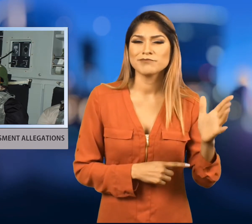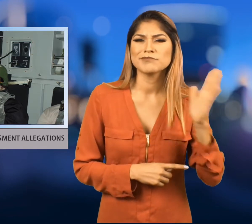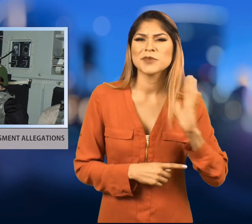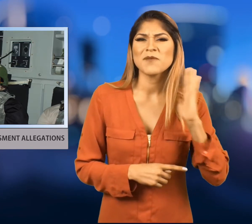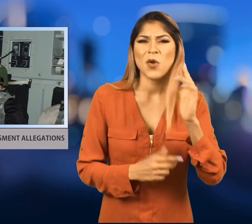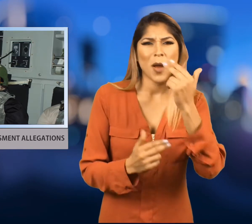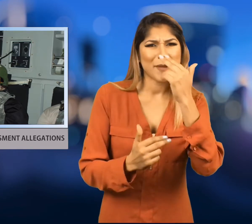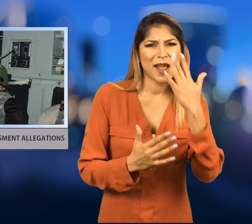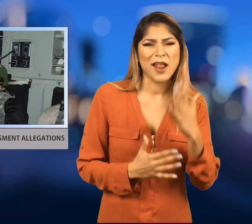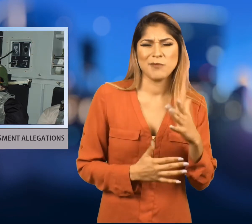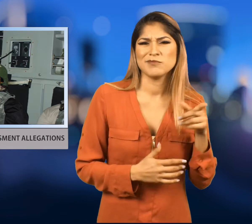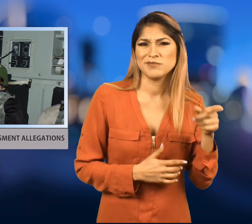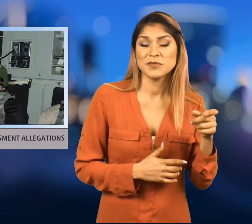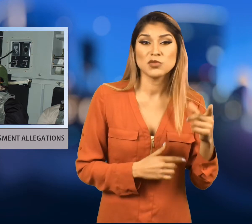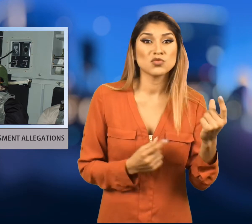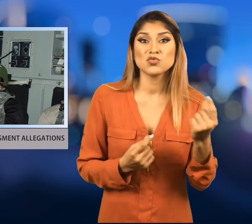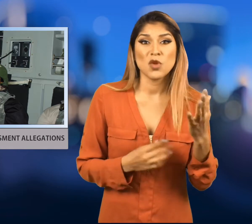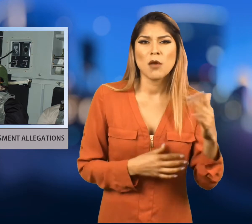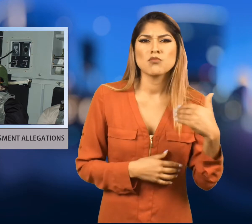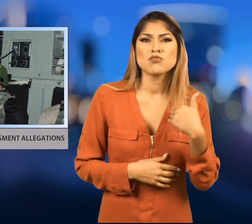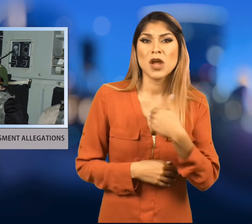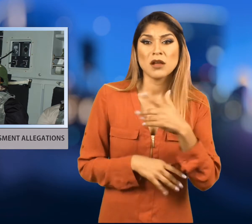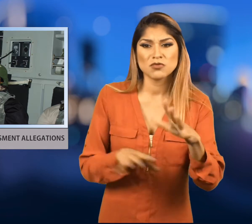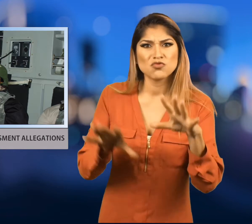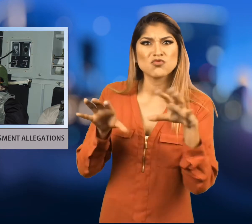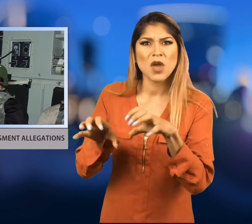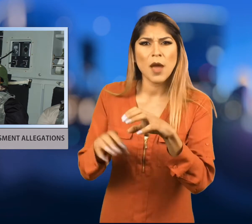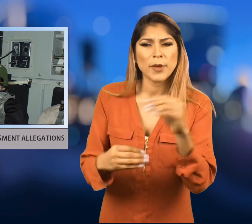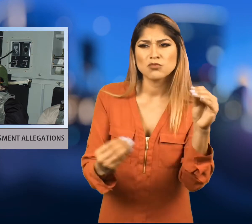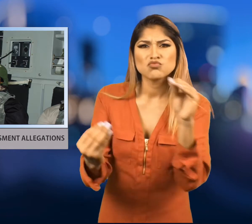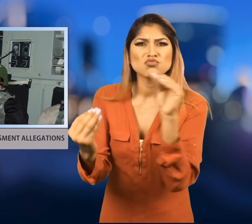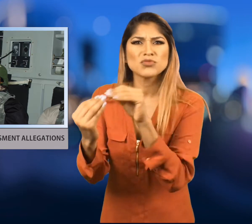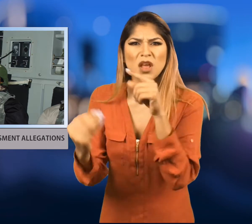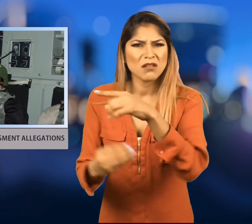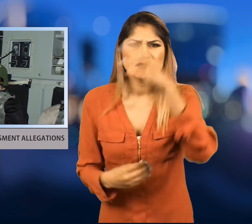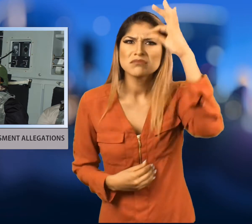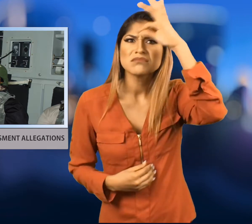USO tour in 2016.